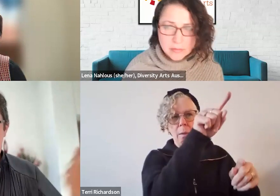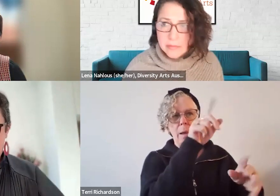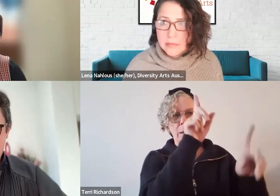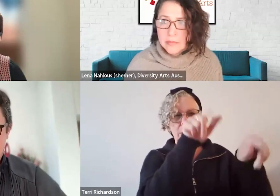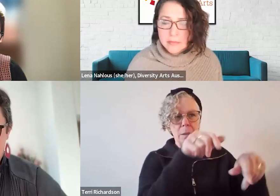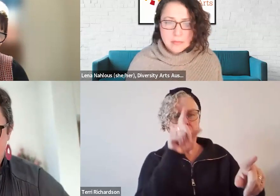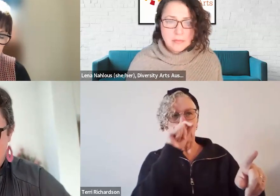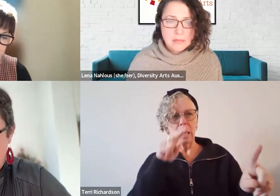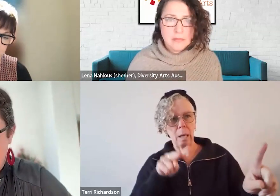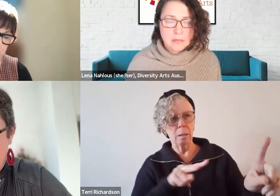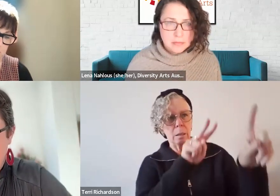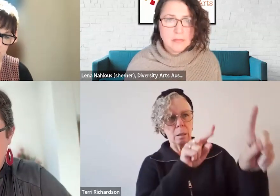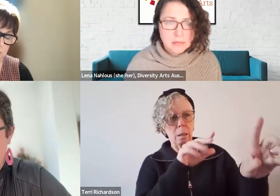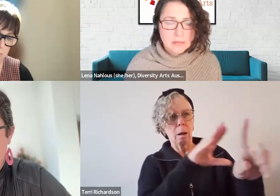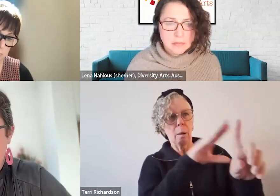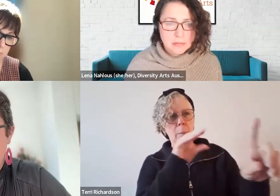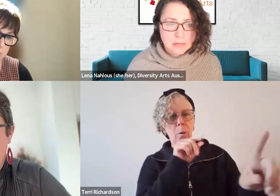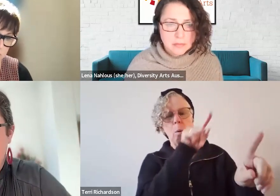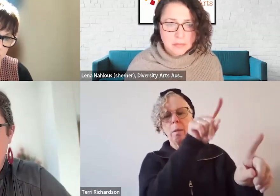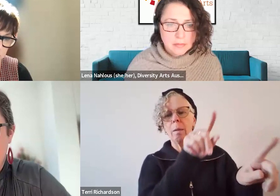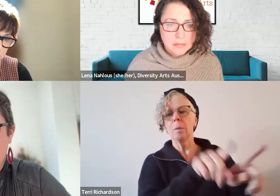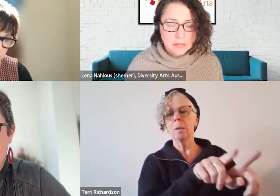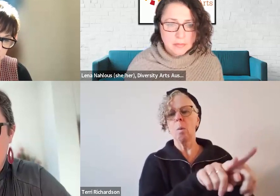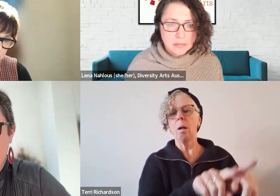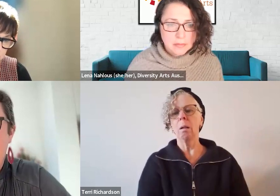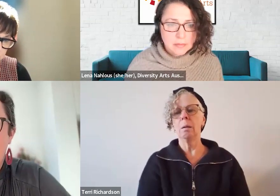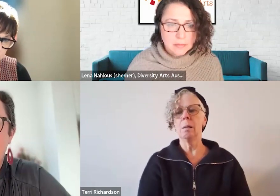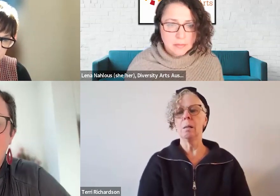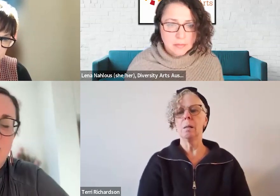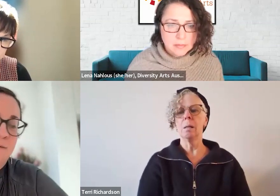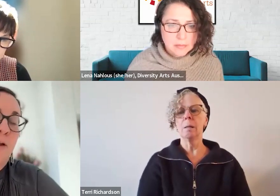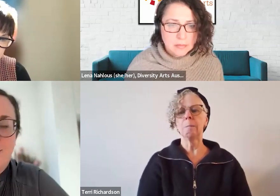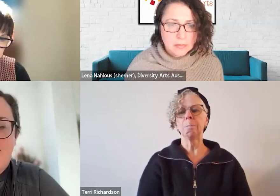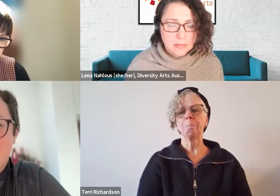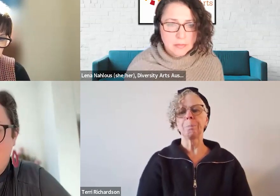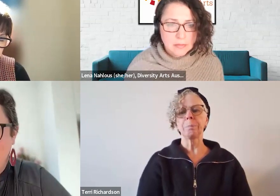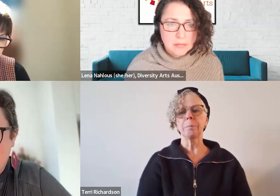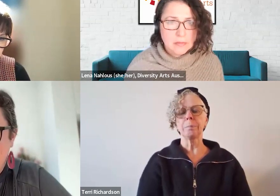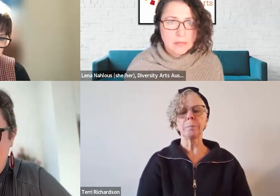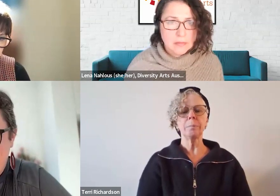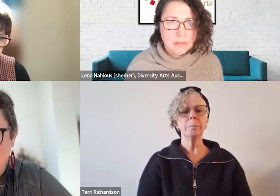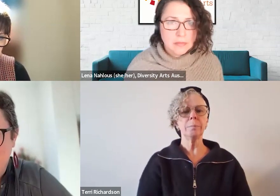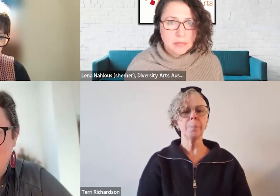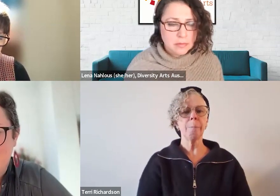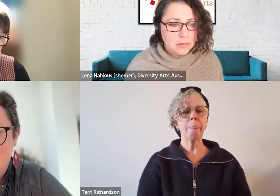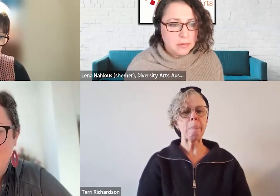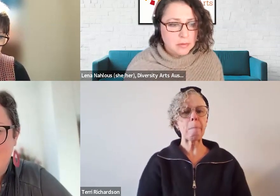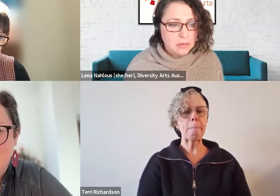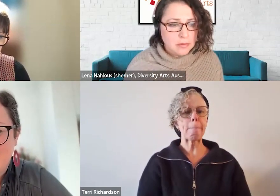the rest of the sector can follow their lead.